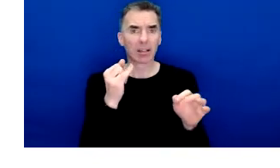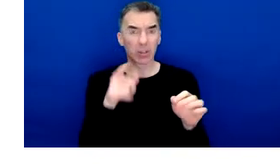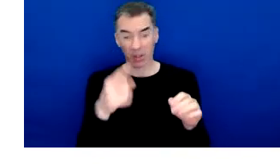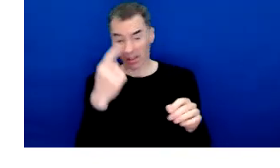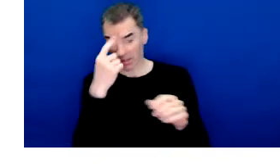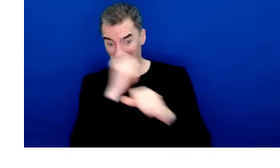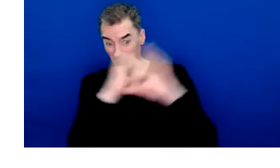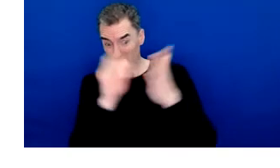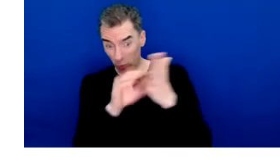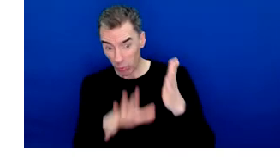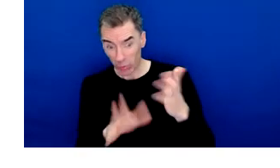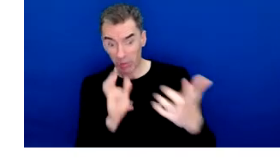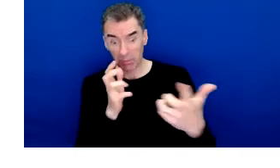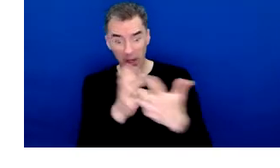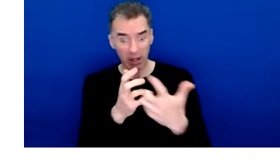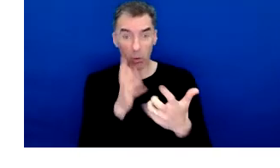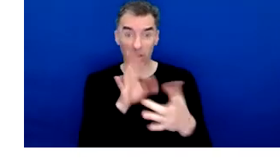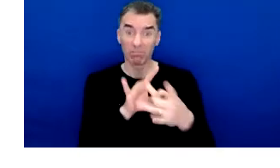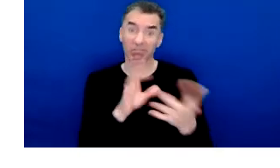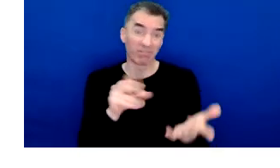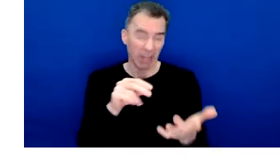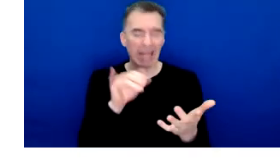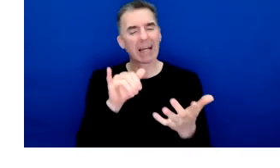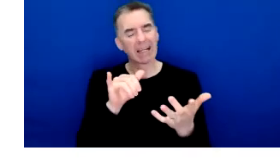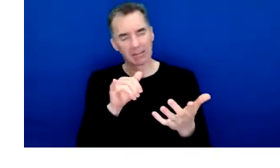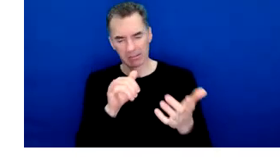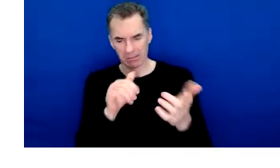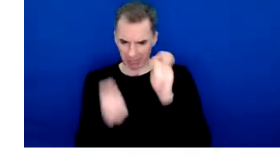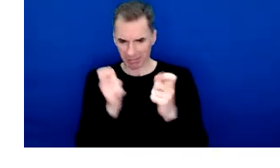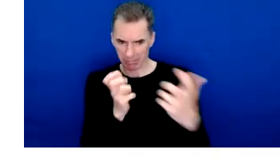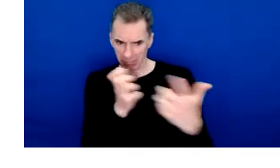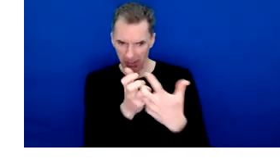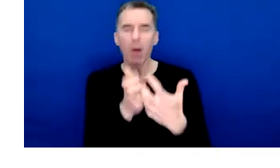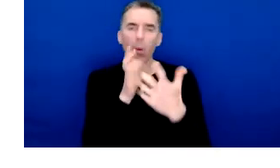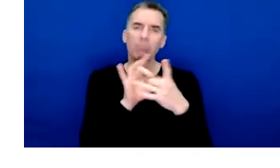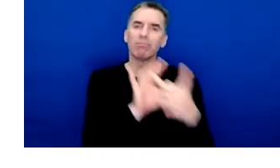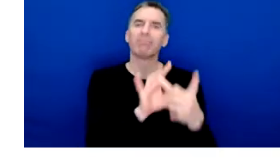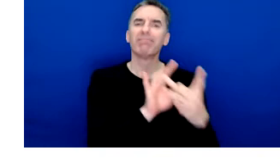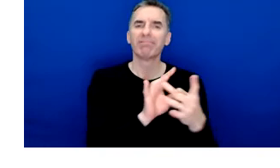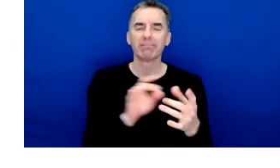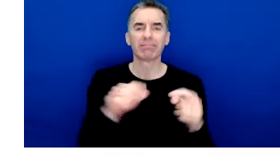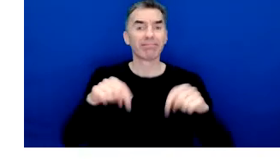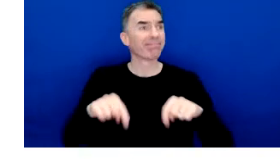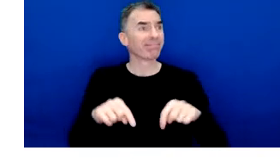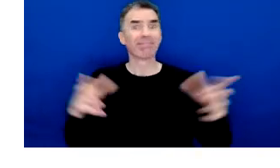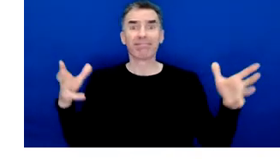But but thank you. Because this is how we get to know each other. And even in sessions like Ram Rail or Flex Day,